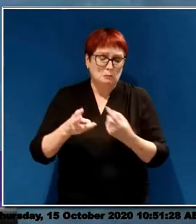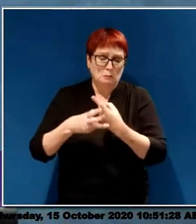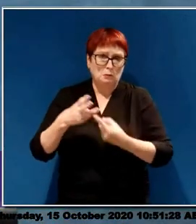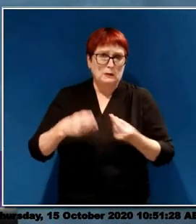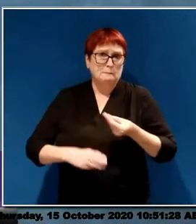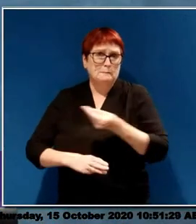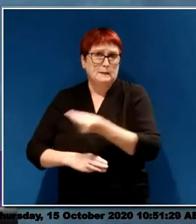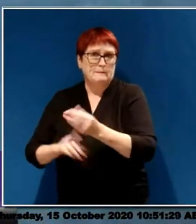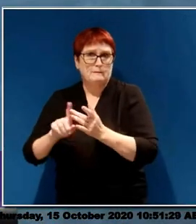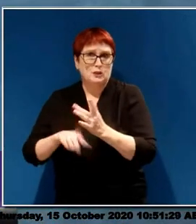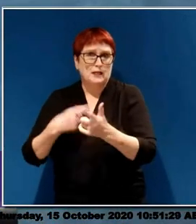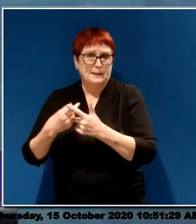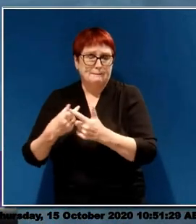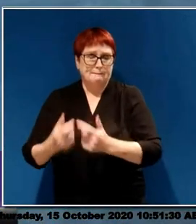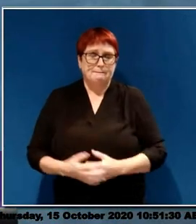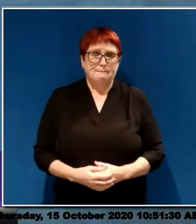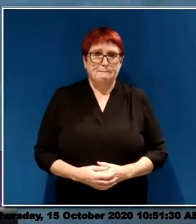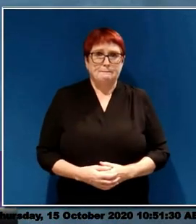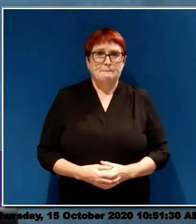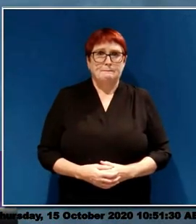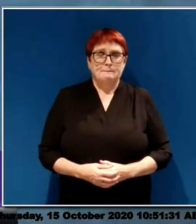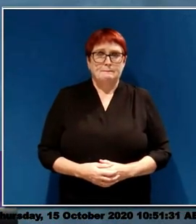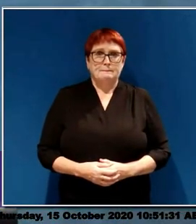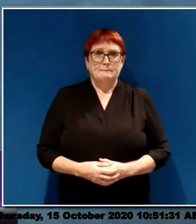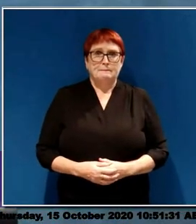And did these things help Jack?